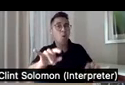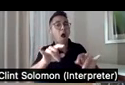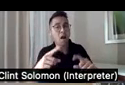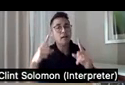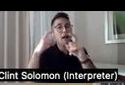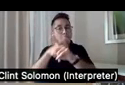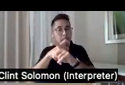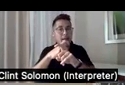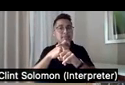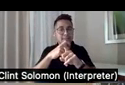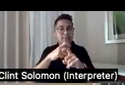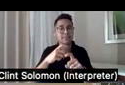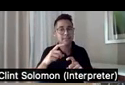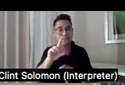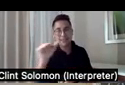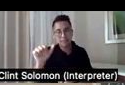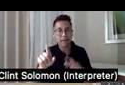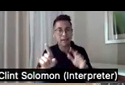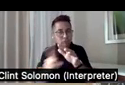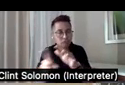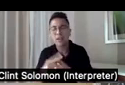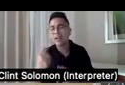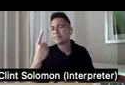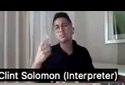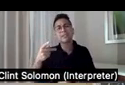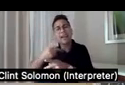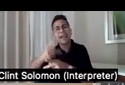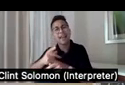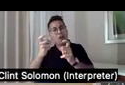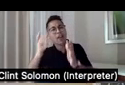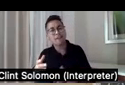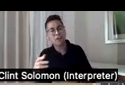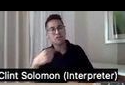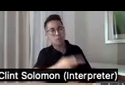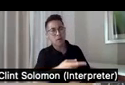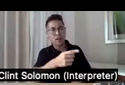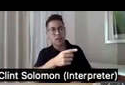um someone who was a caregiver for her in adulthood told me she loved taco bell and and for